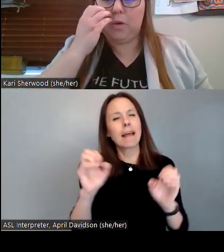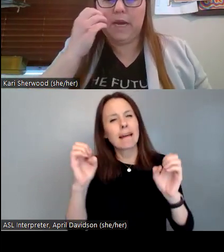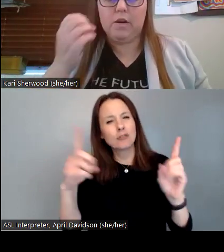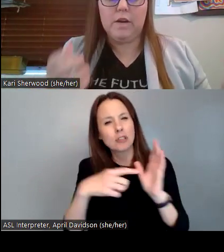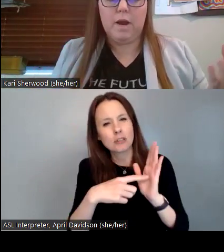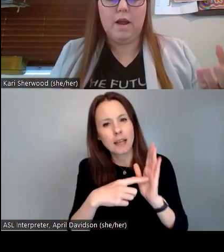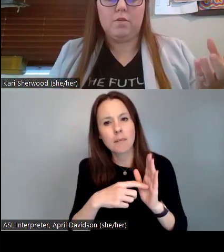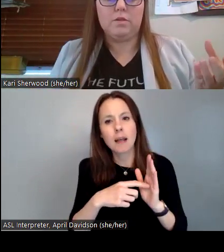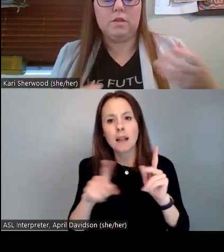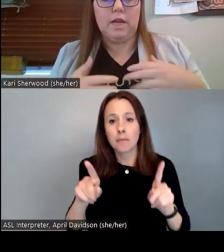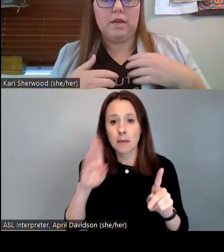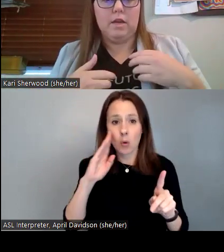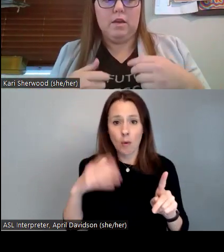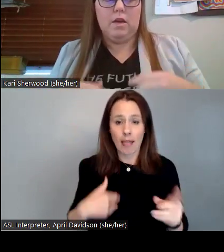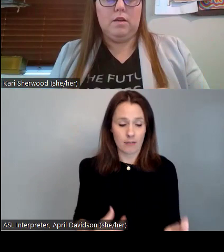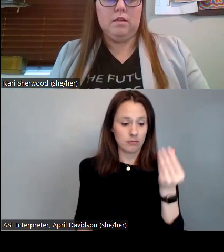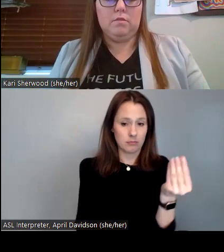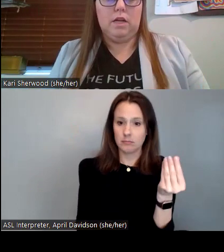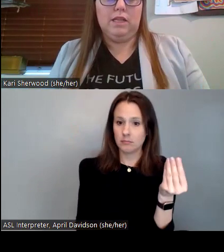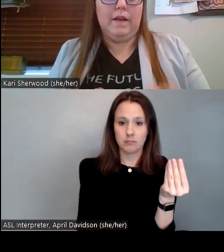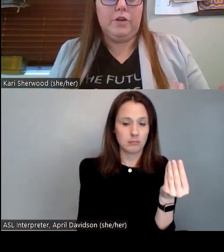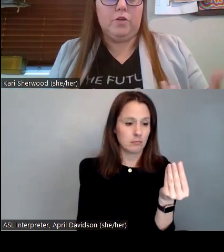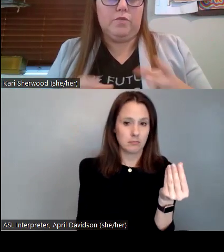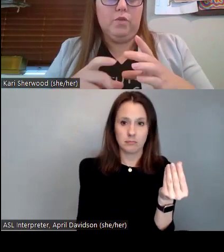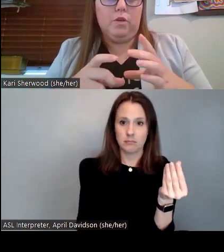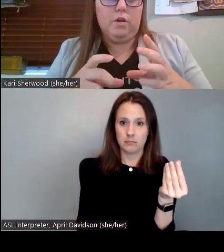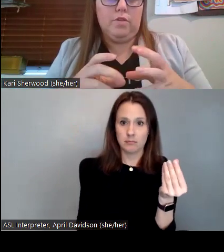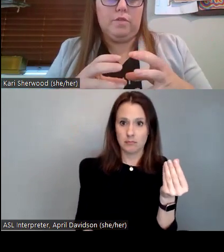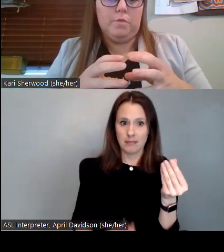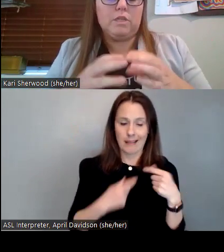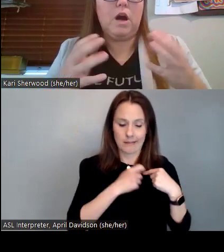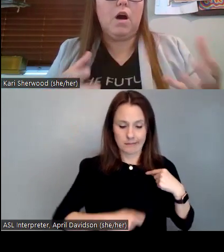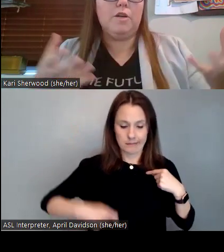people carry around a lanyard full of the most common